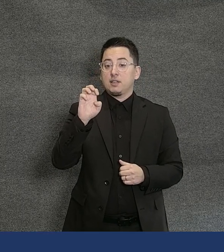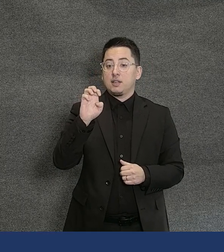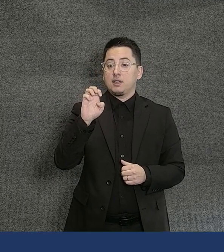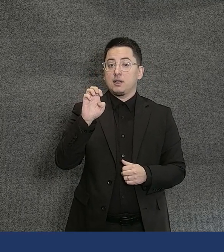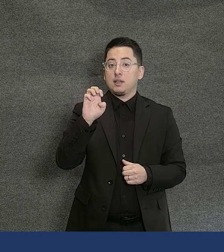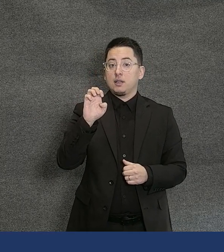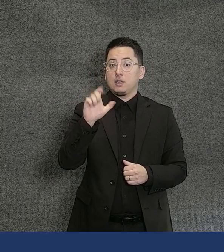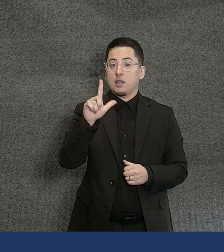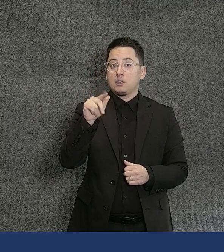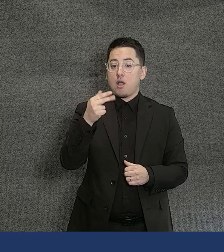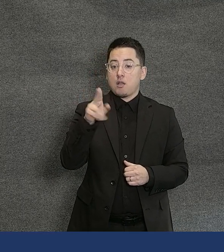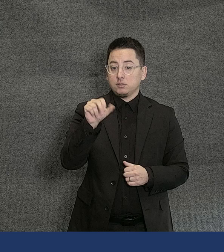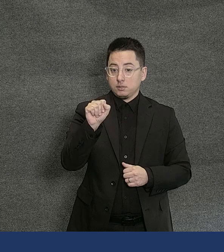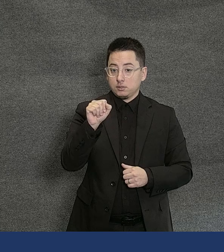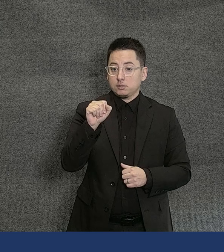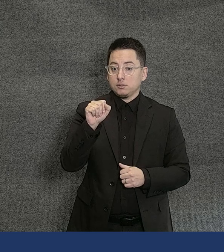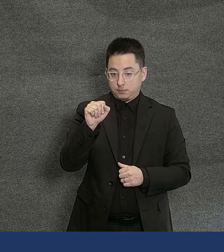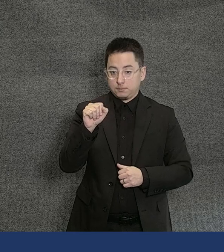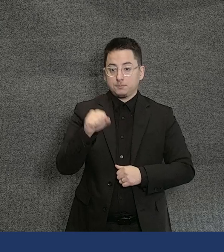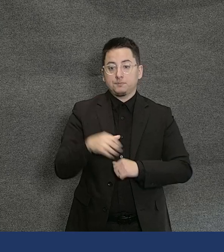I represent the western half of Bloomington.